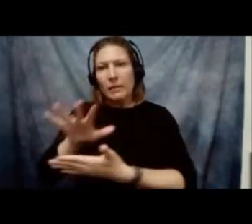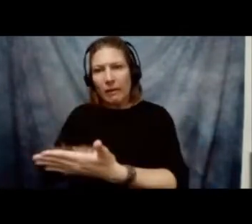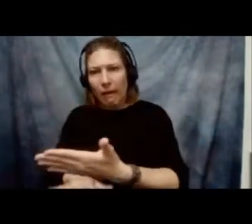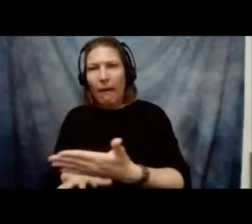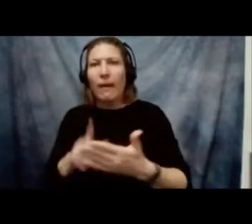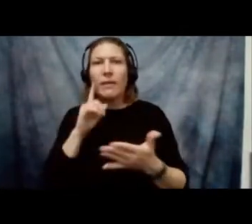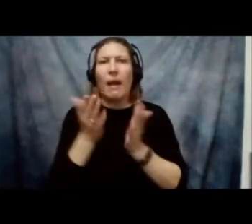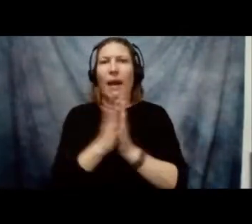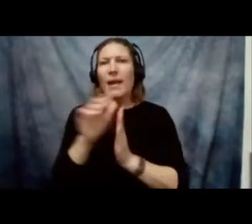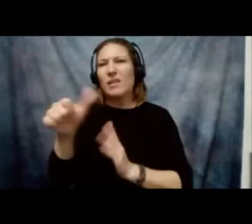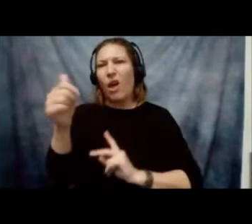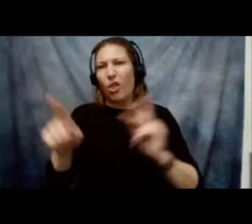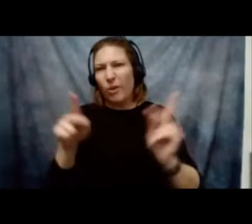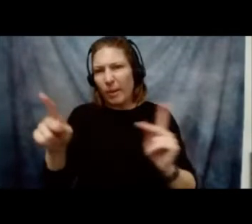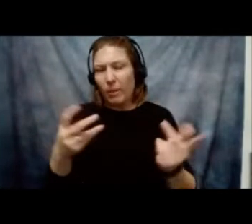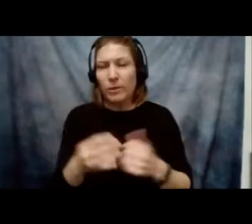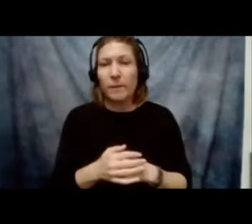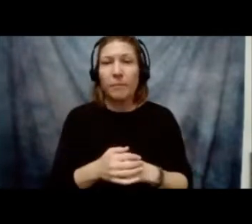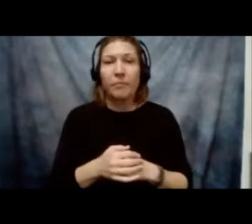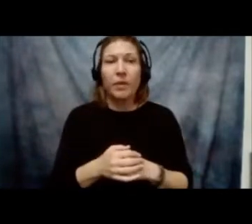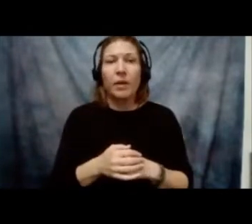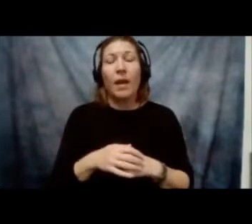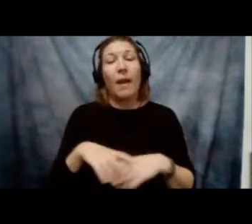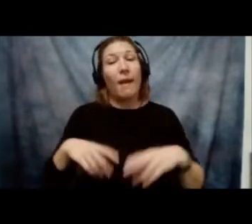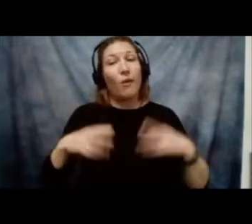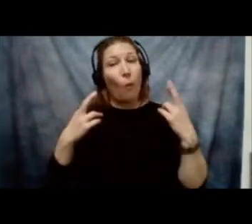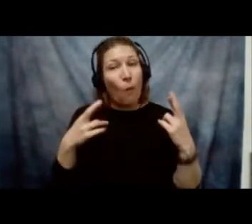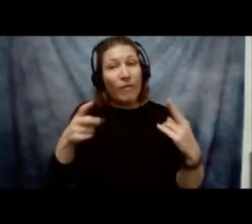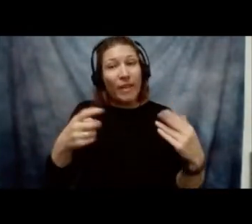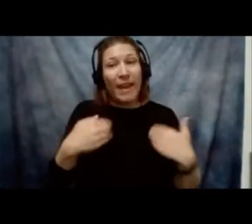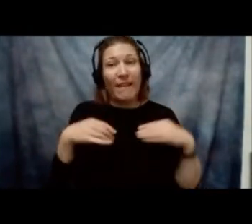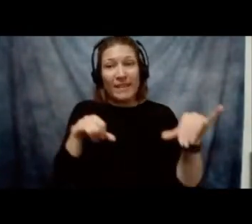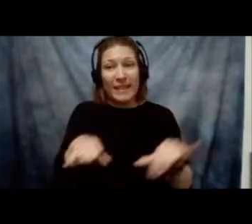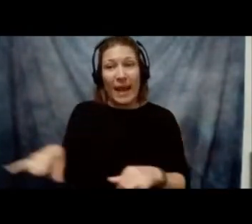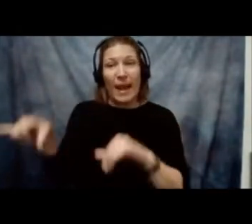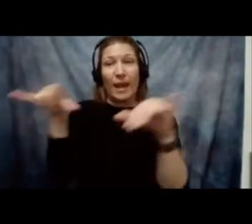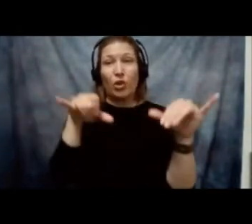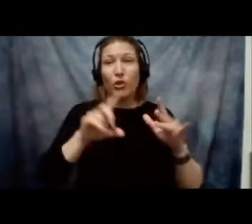that you've started to build and you can reference those when you're getting your testers to help